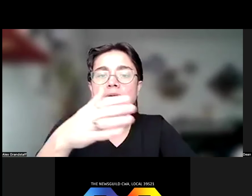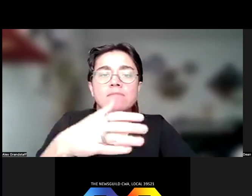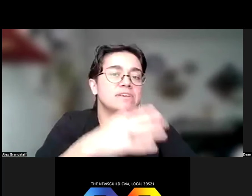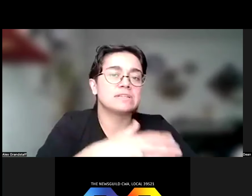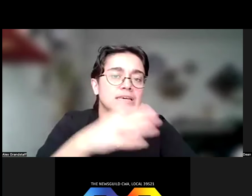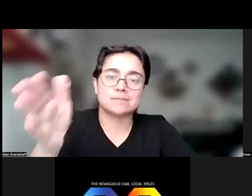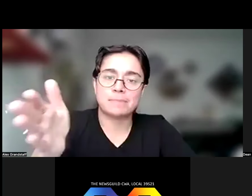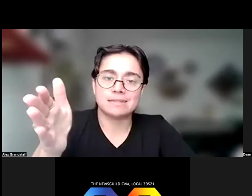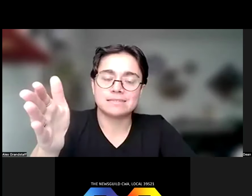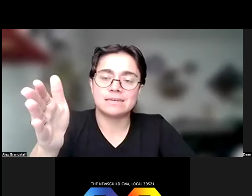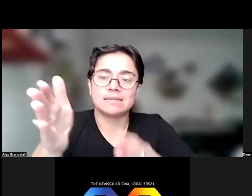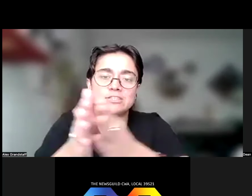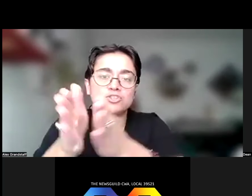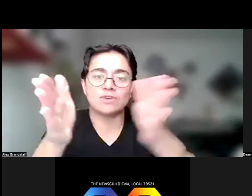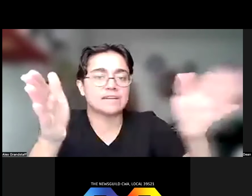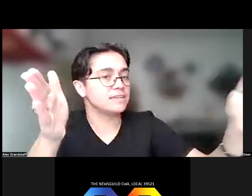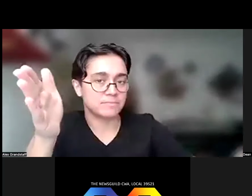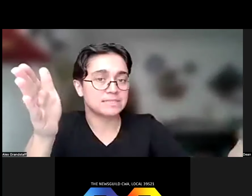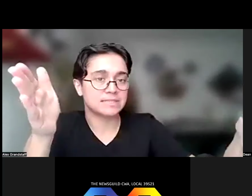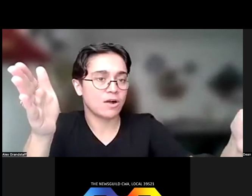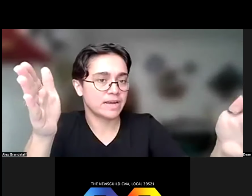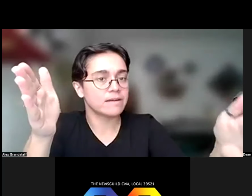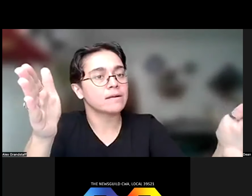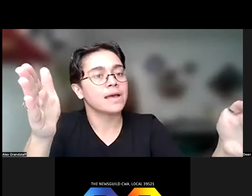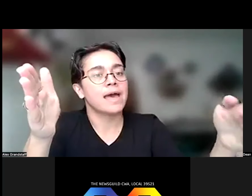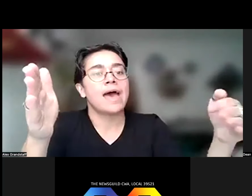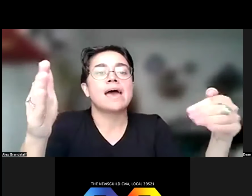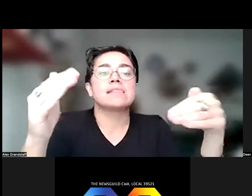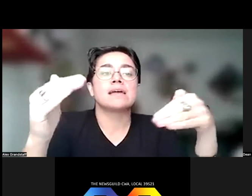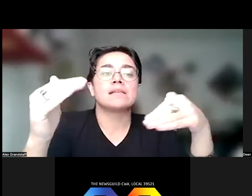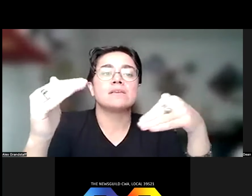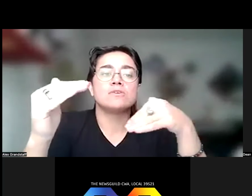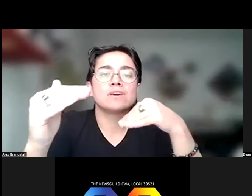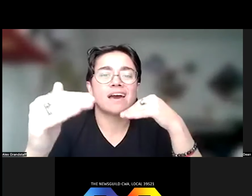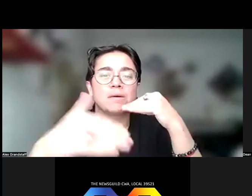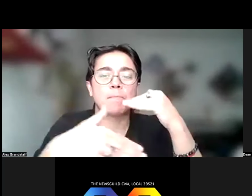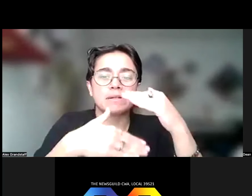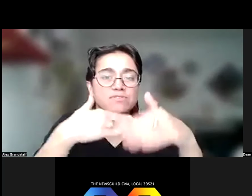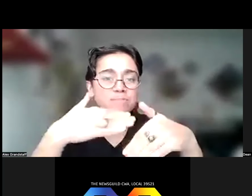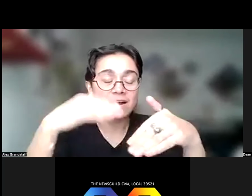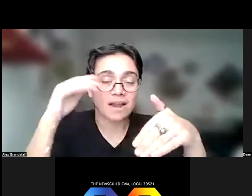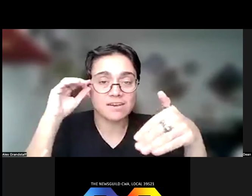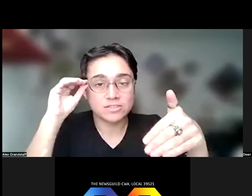spending. And that is why we are